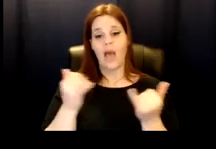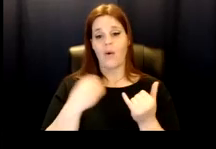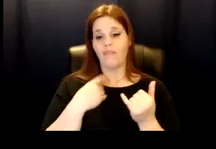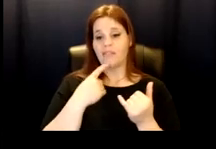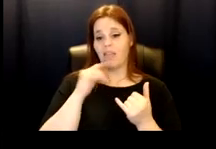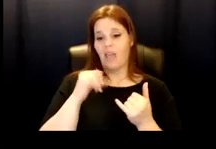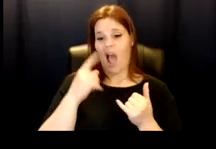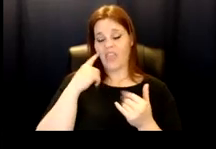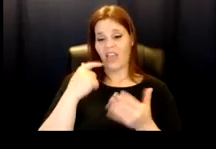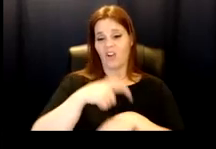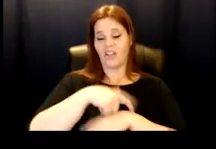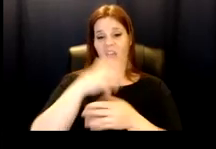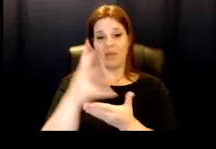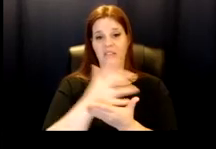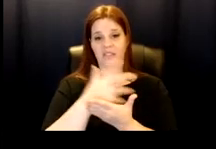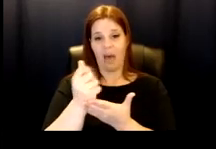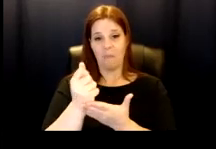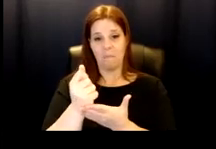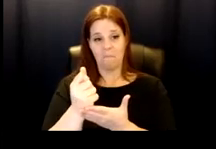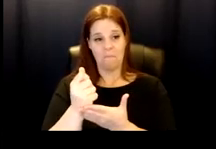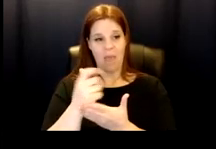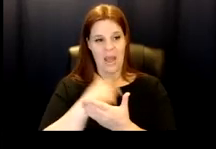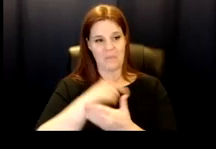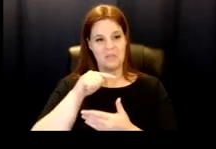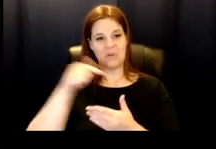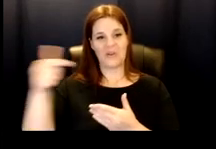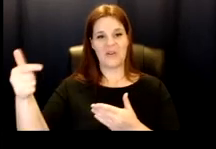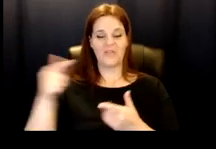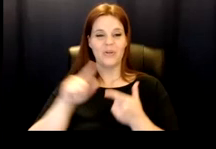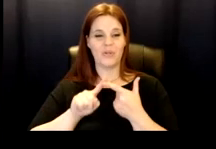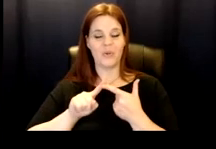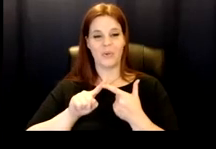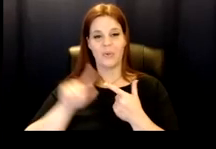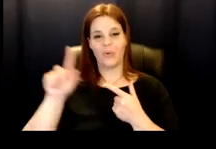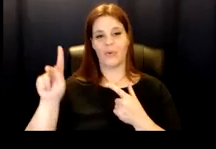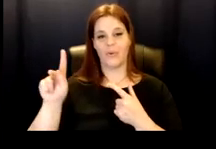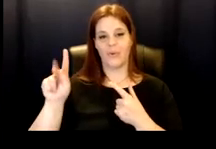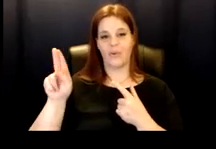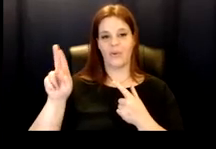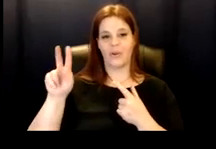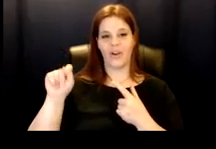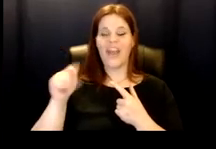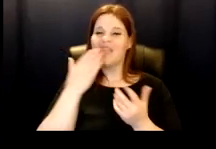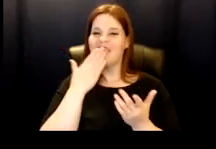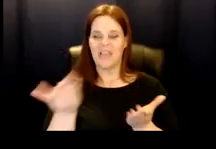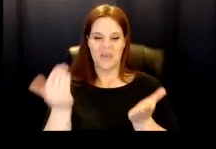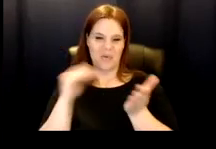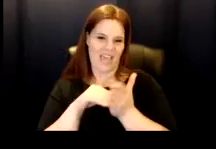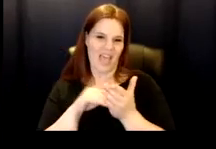our time is up. And I will turn it back over to Kurt. And thanks again to everybody who